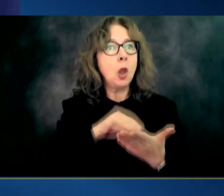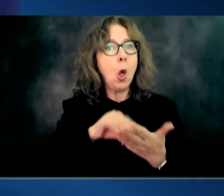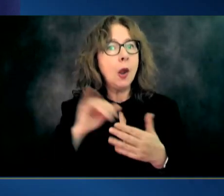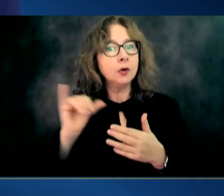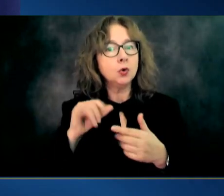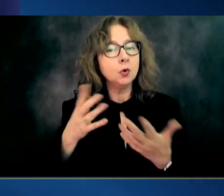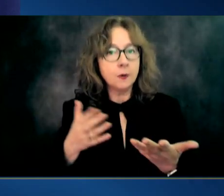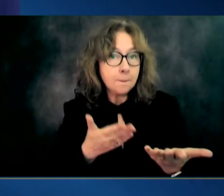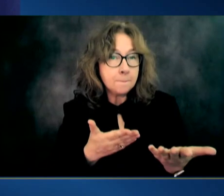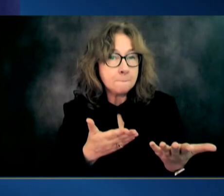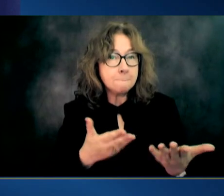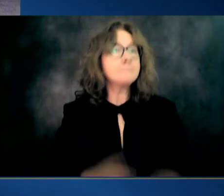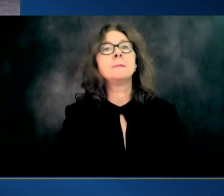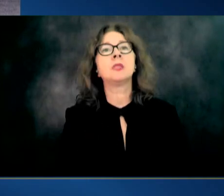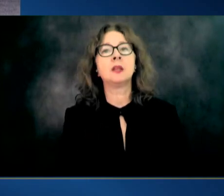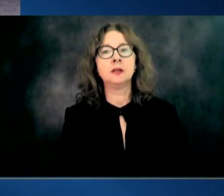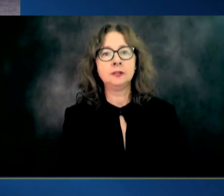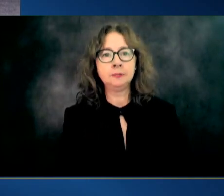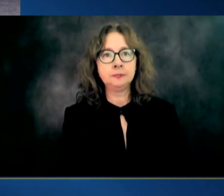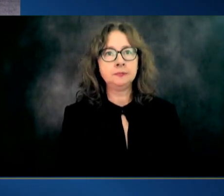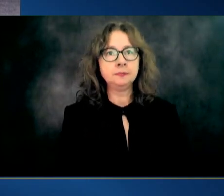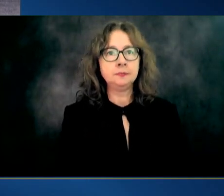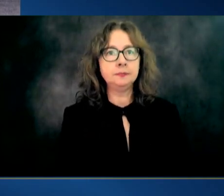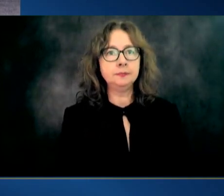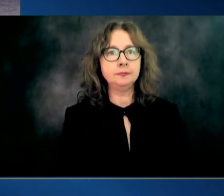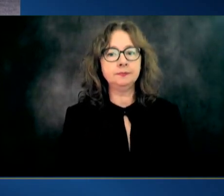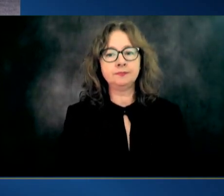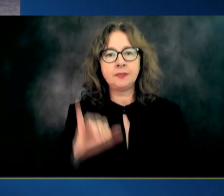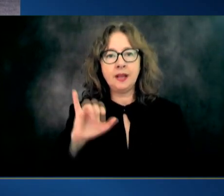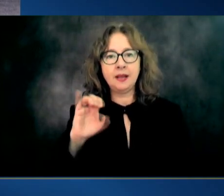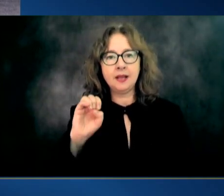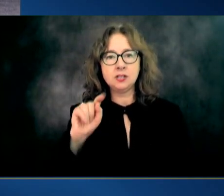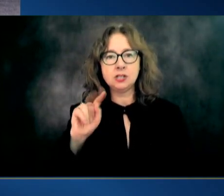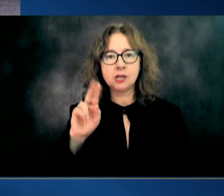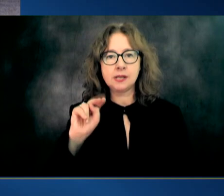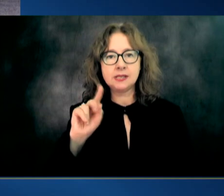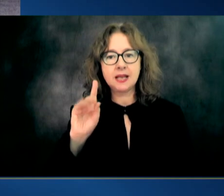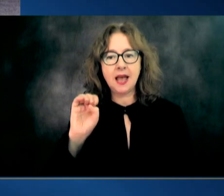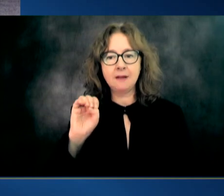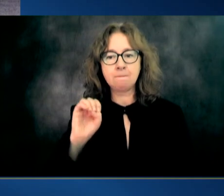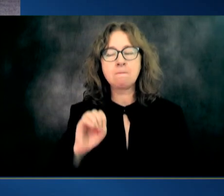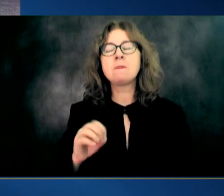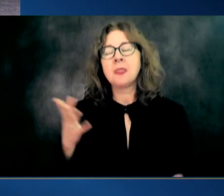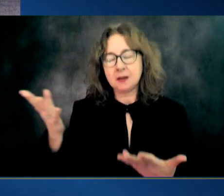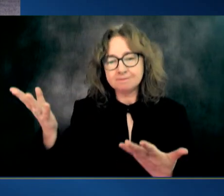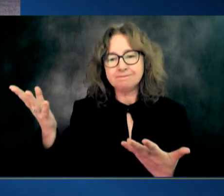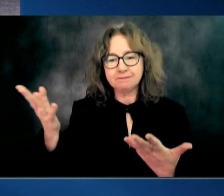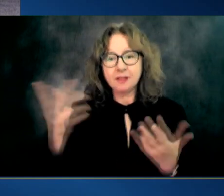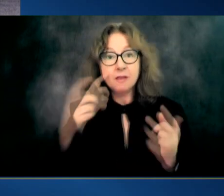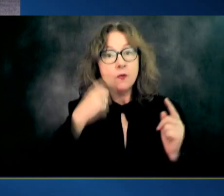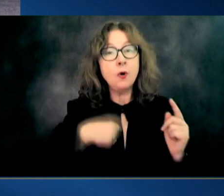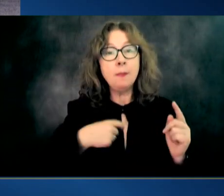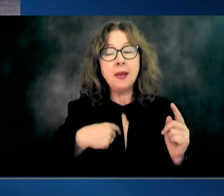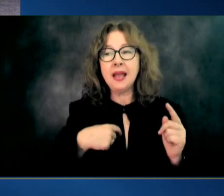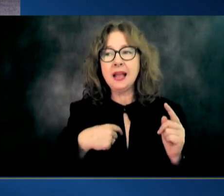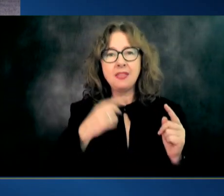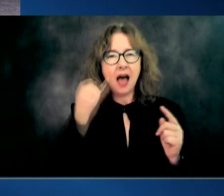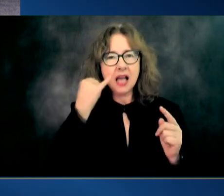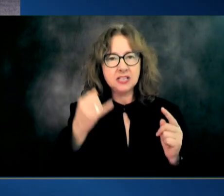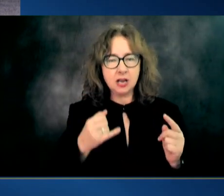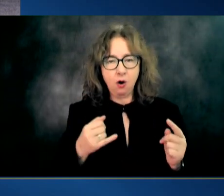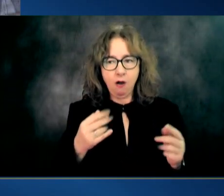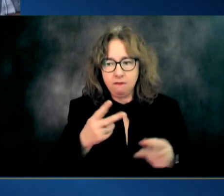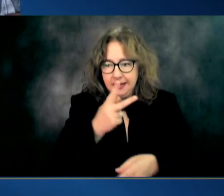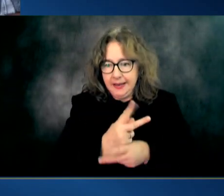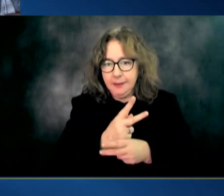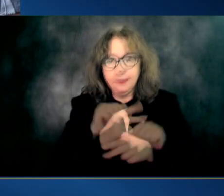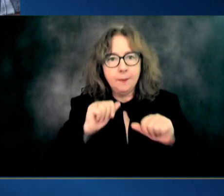Yetunde Felix-Ukwu: Well, yeah. So, for me, reproductive preservation was a frontier that